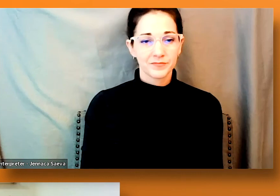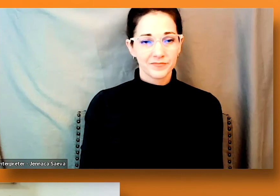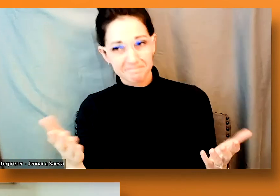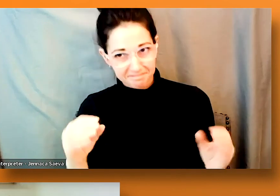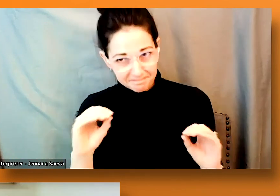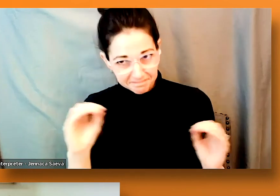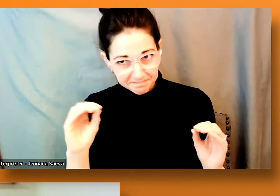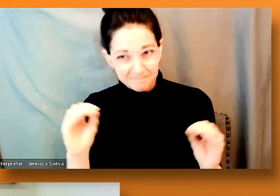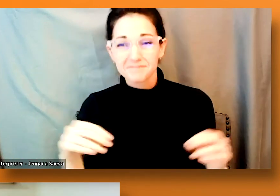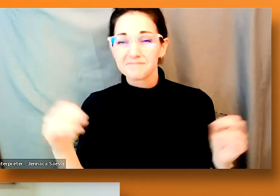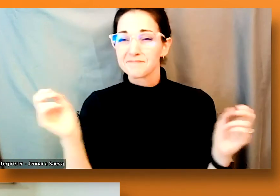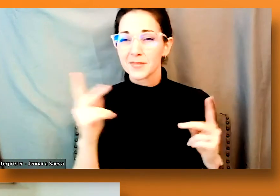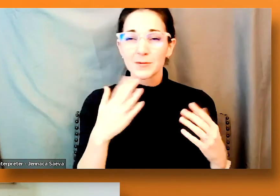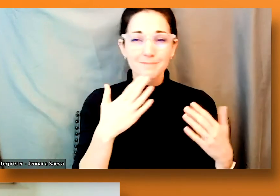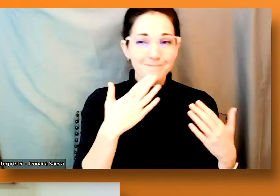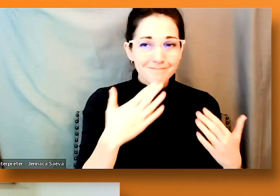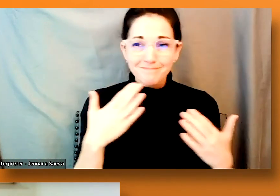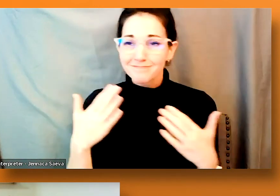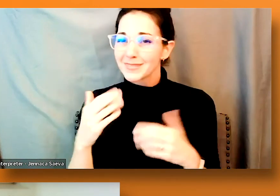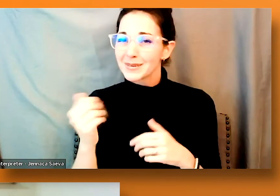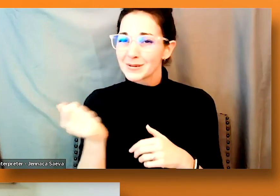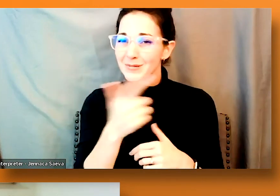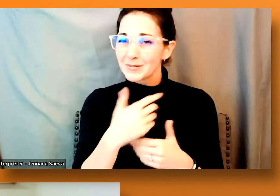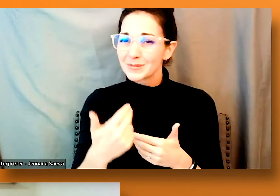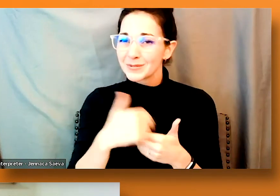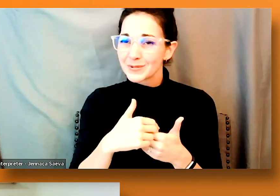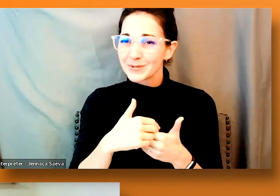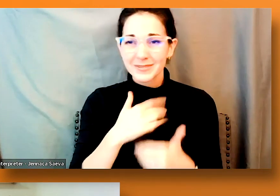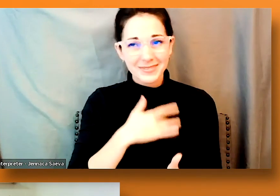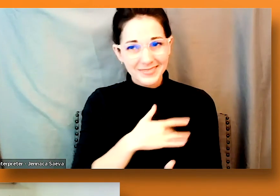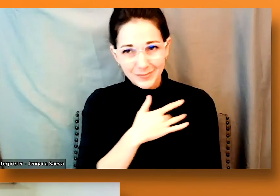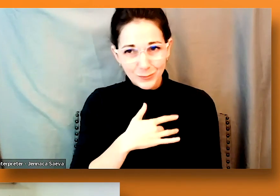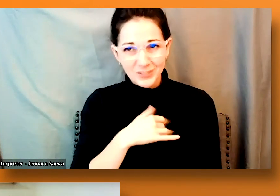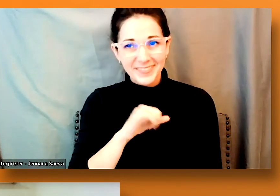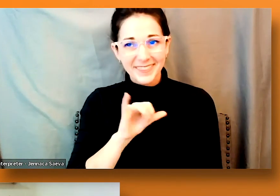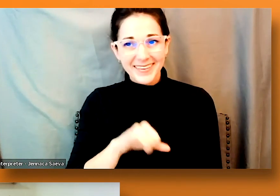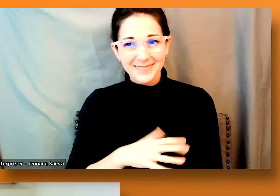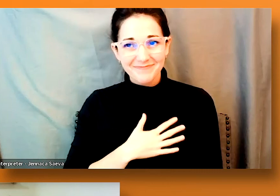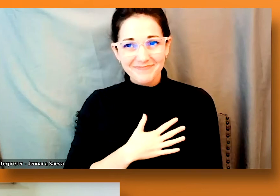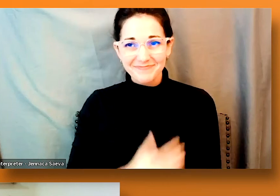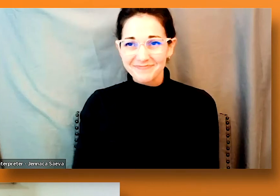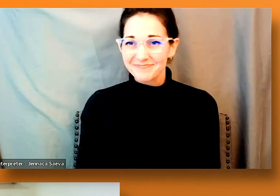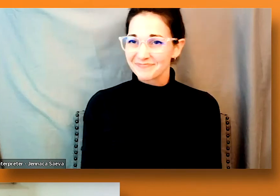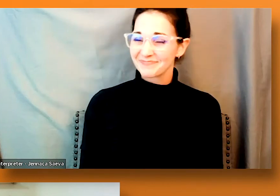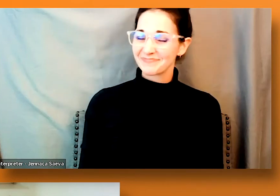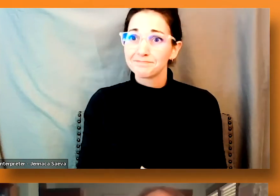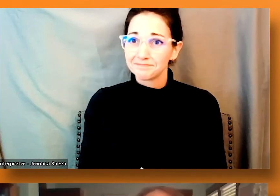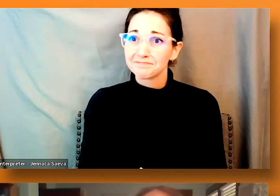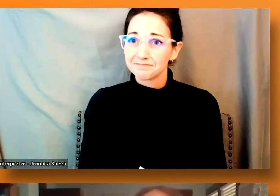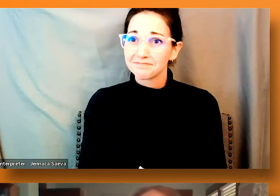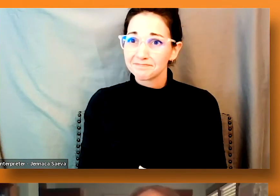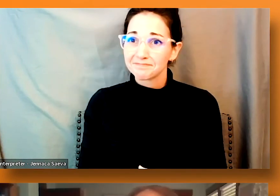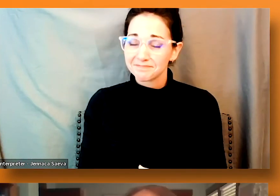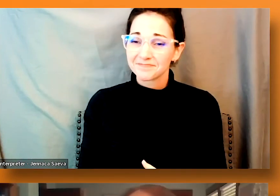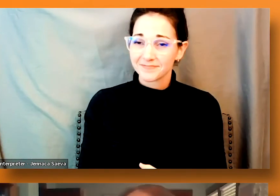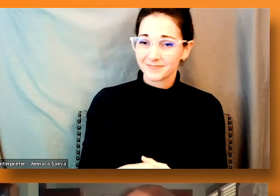Well, thank you, all, for coming. We very much appreciate it. This is Laurie.